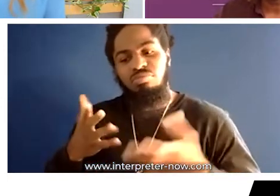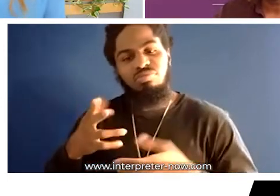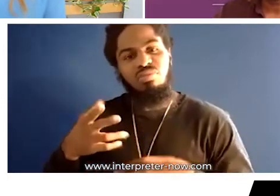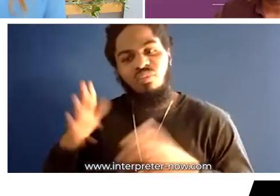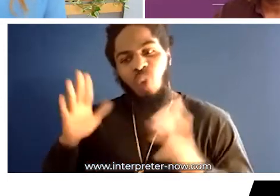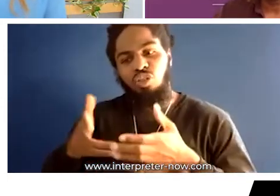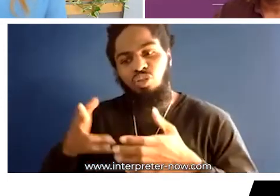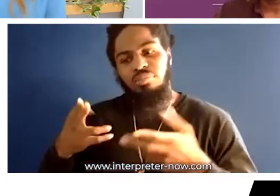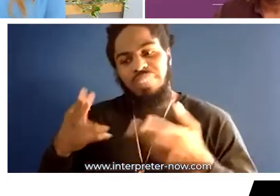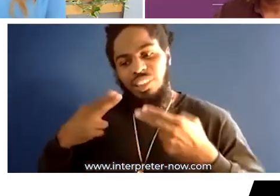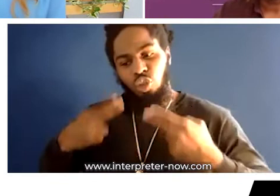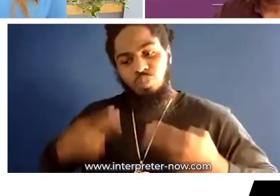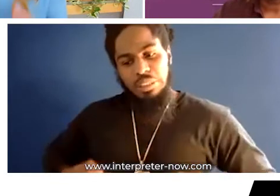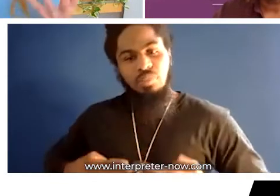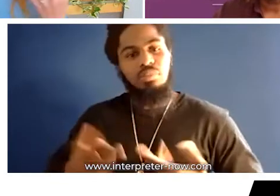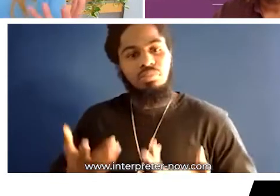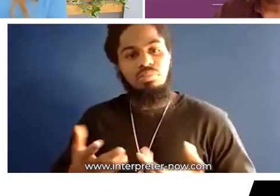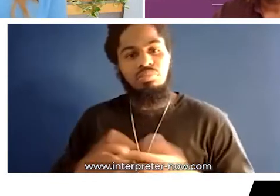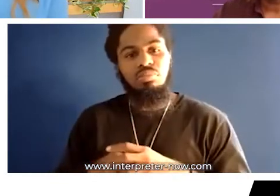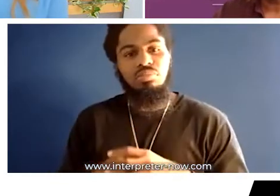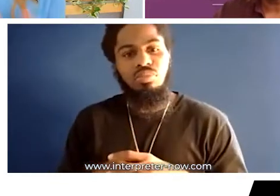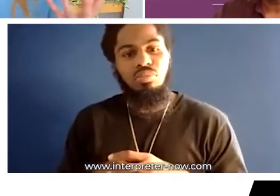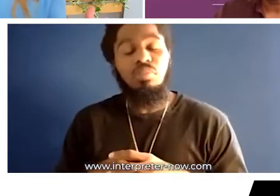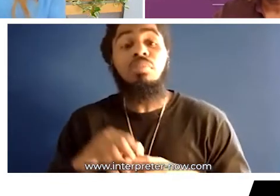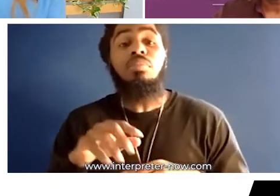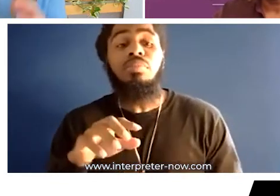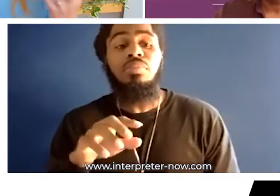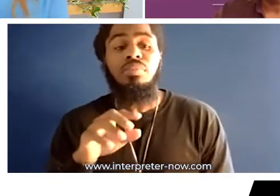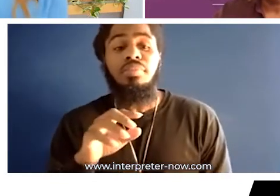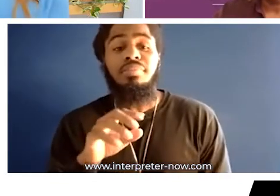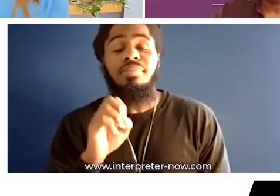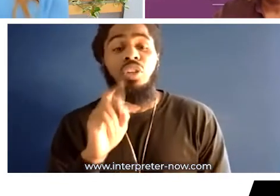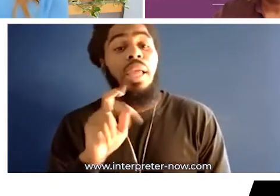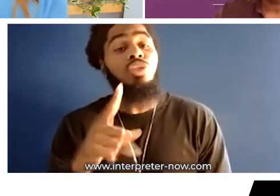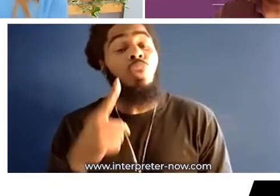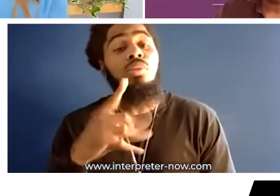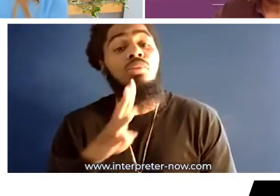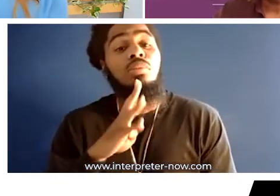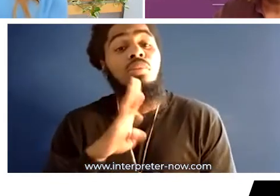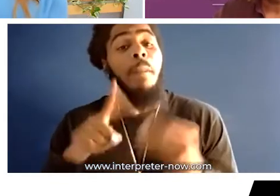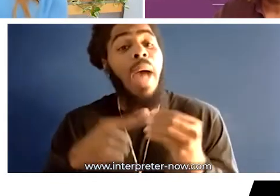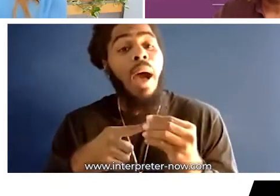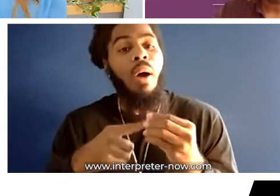I know you do a lot of work also on cultural competence and helping leaders build cultural competence.